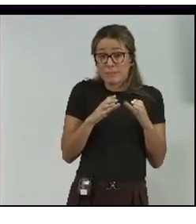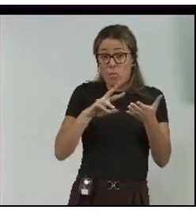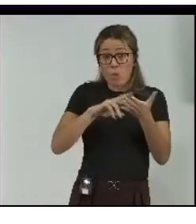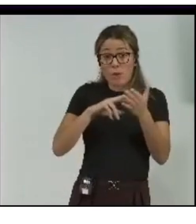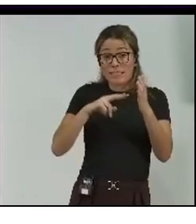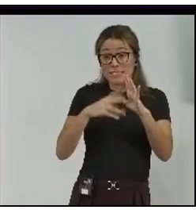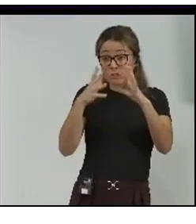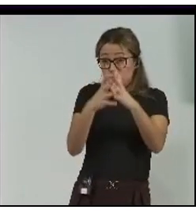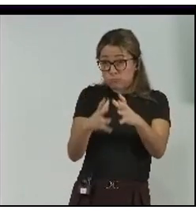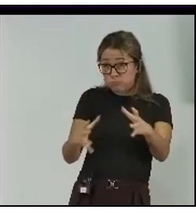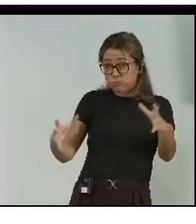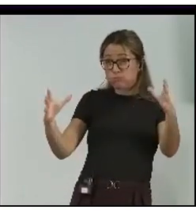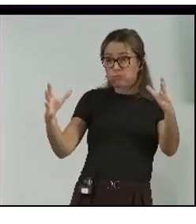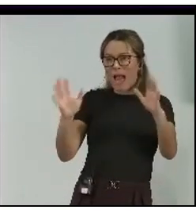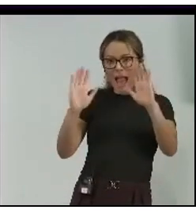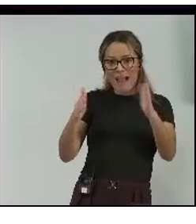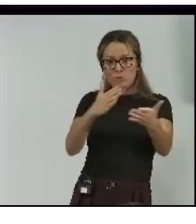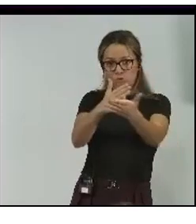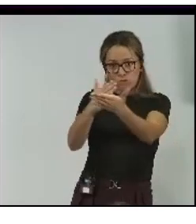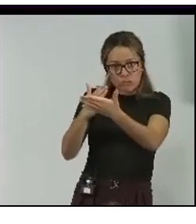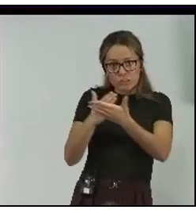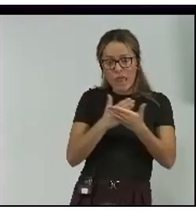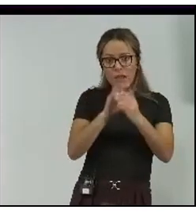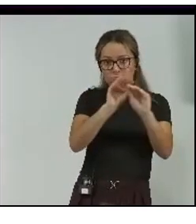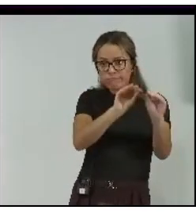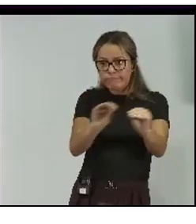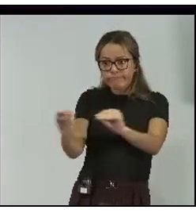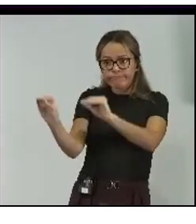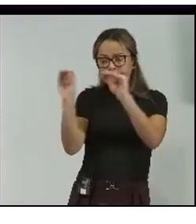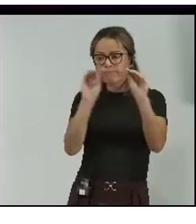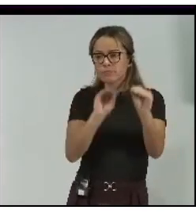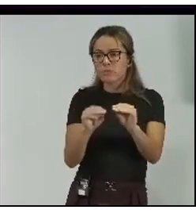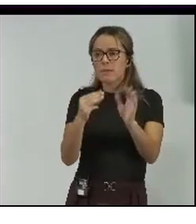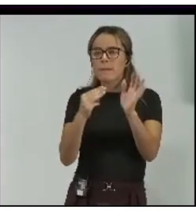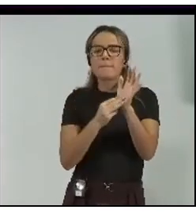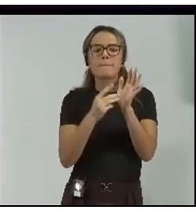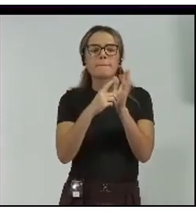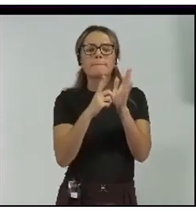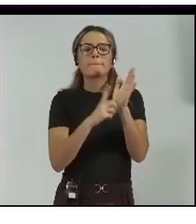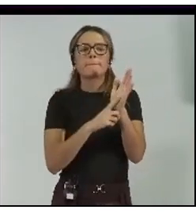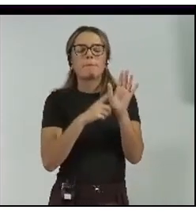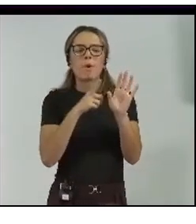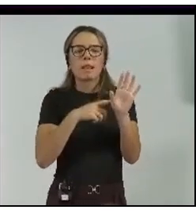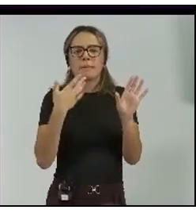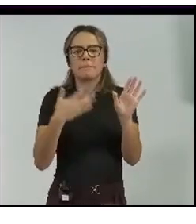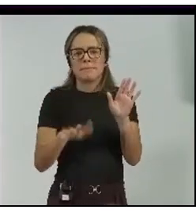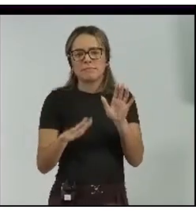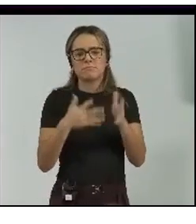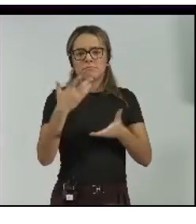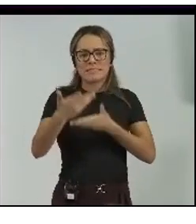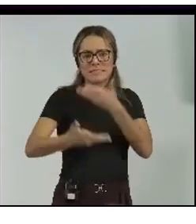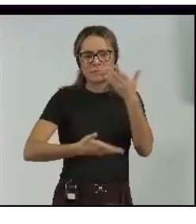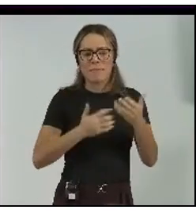you have to share that knowledge. You know, and obviously Mali’s spoken about our train affairs and, and we're very much we should, you know,